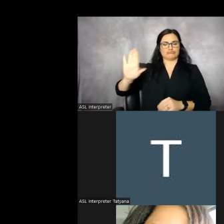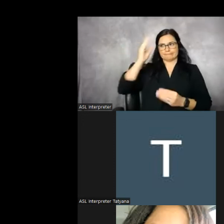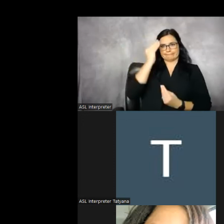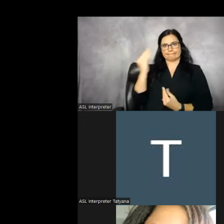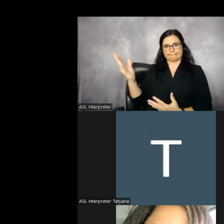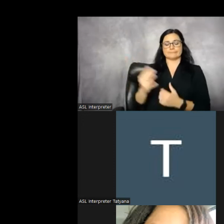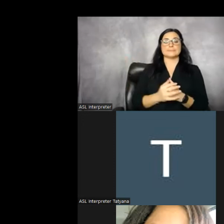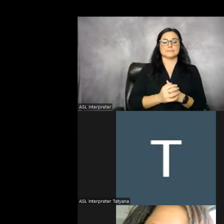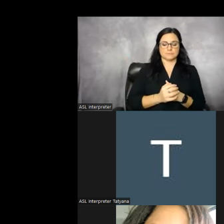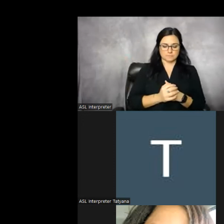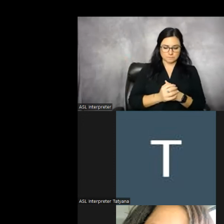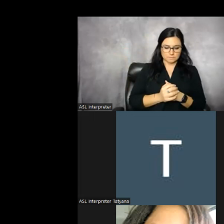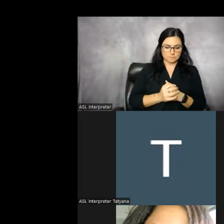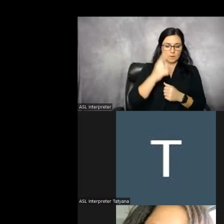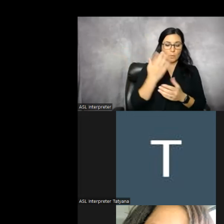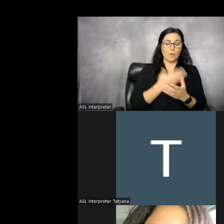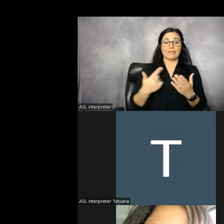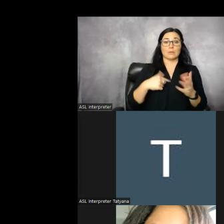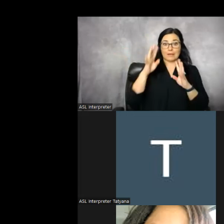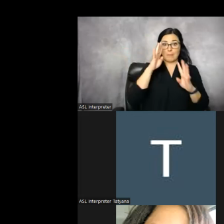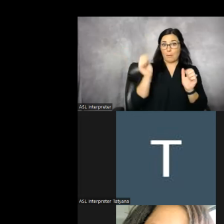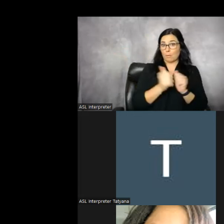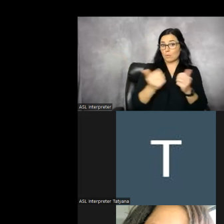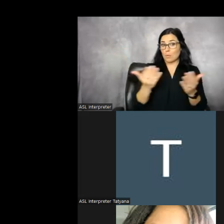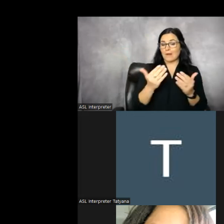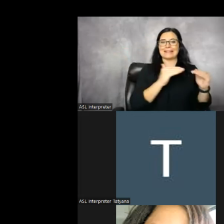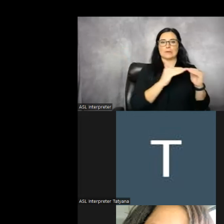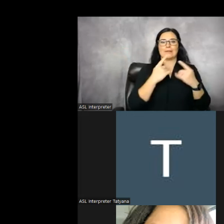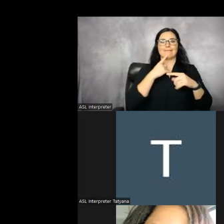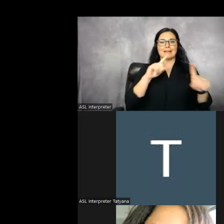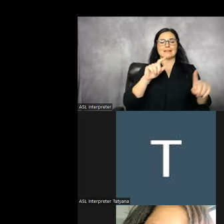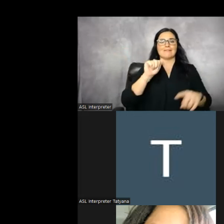up with was the Equally Effective Access Planning